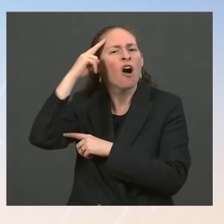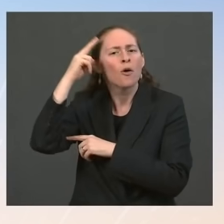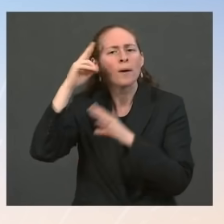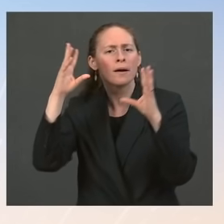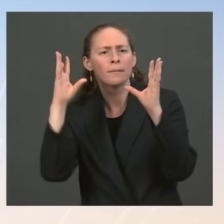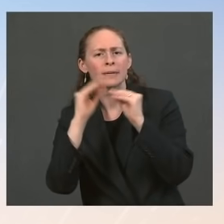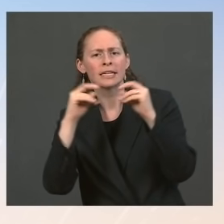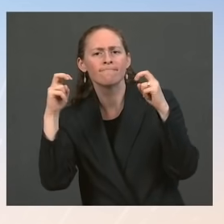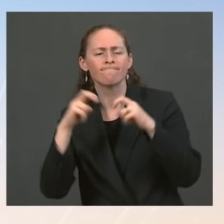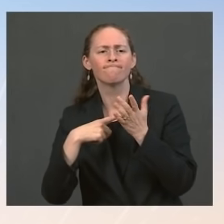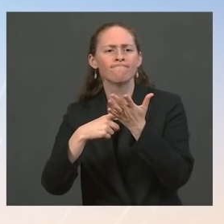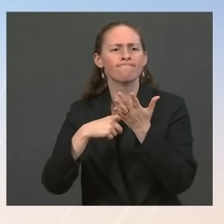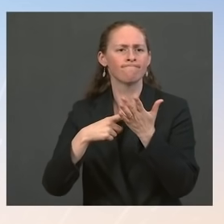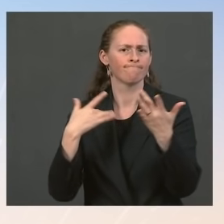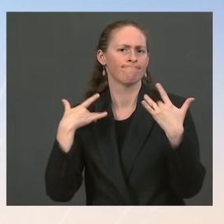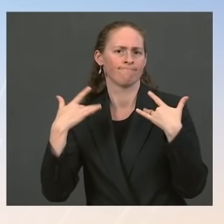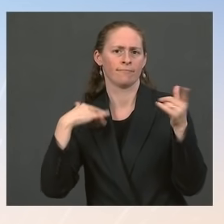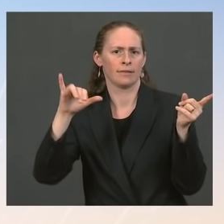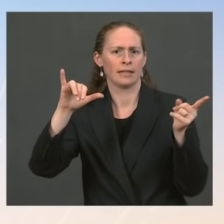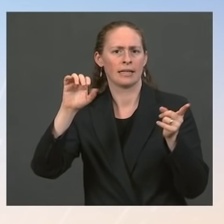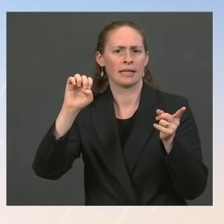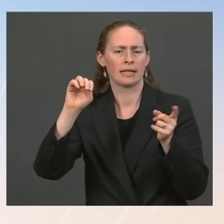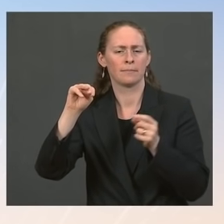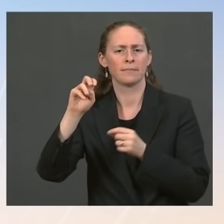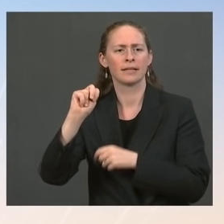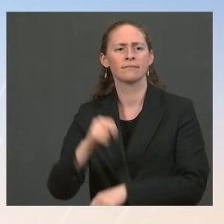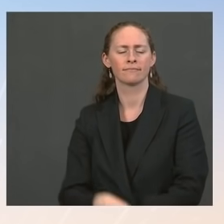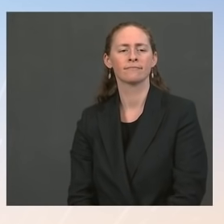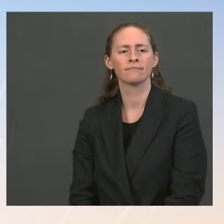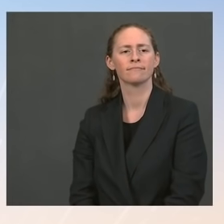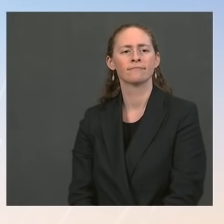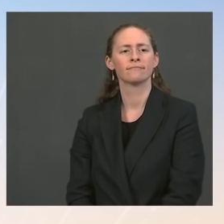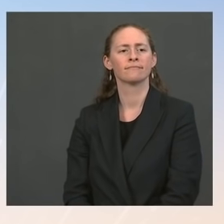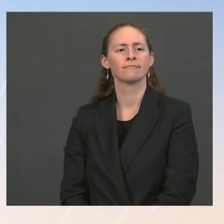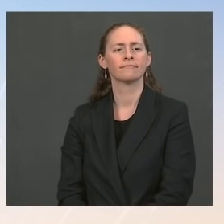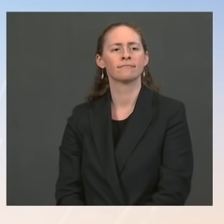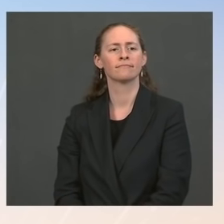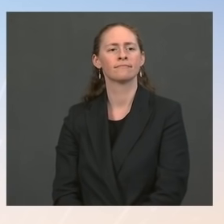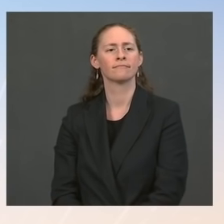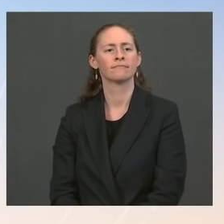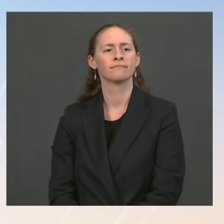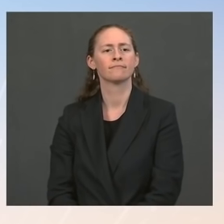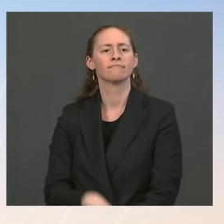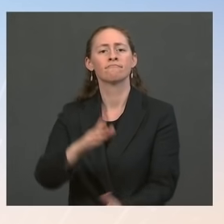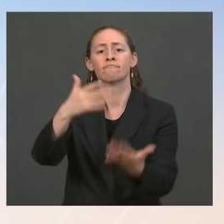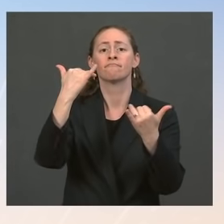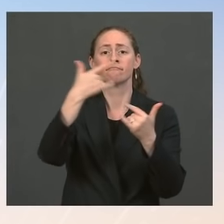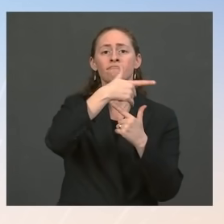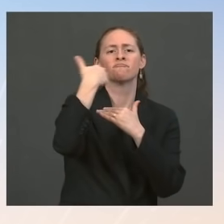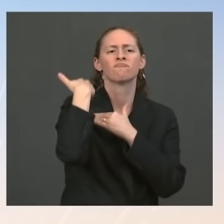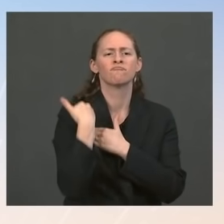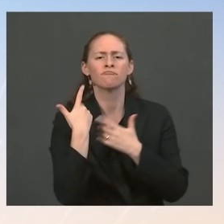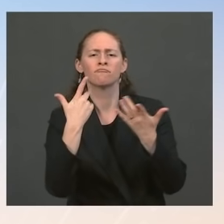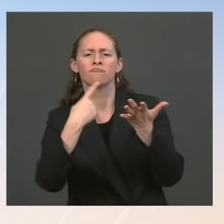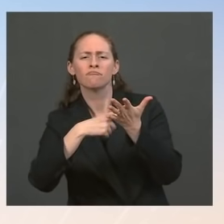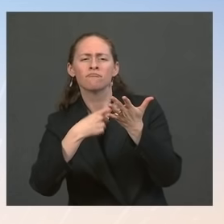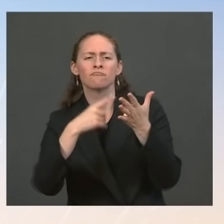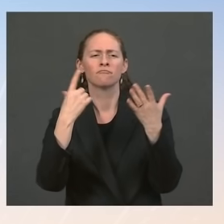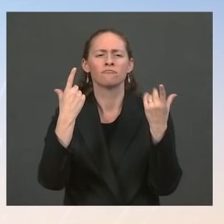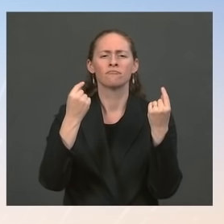Our Yemen -- our envoy is participating in a part of those conversations. That's really the focus.